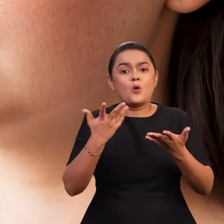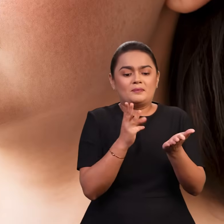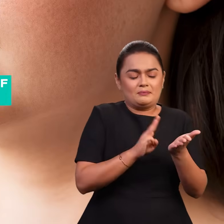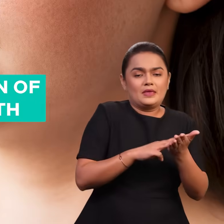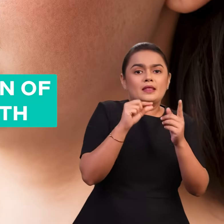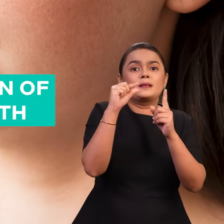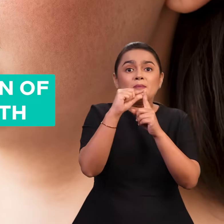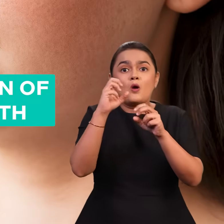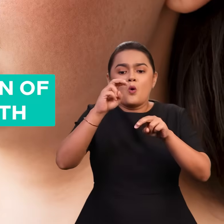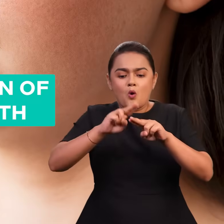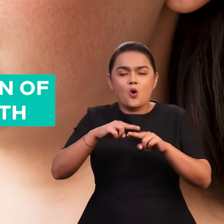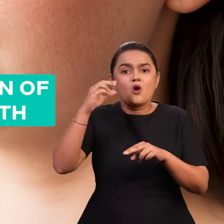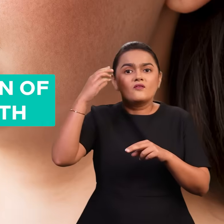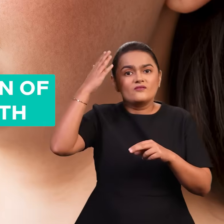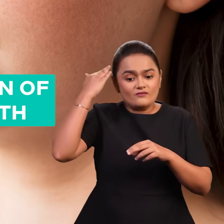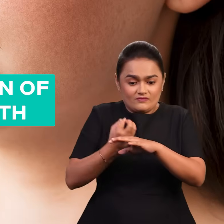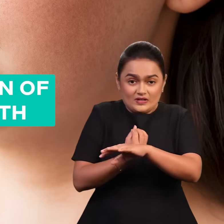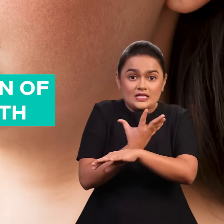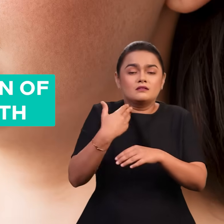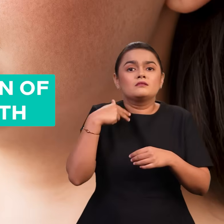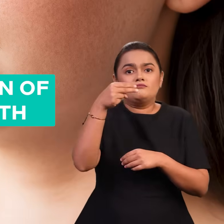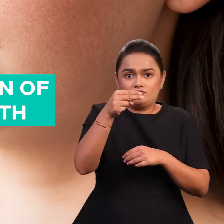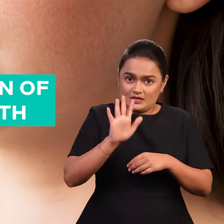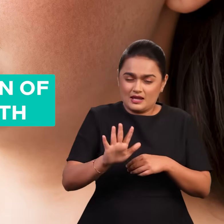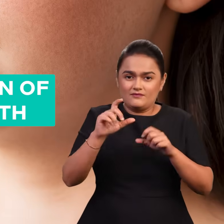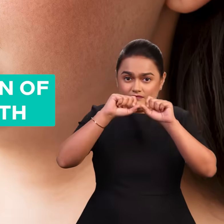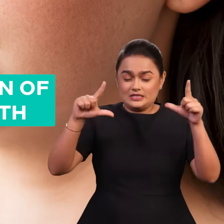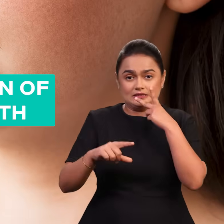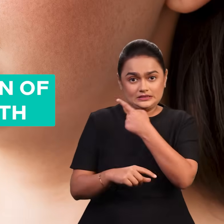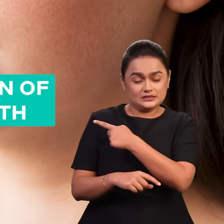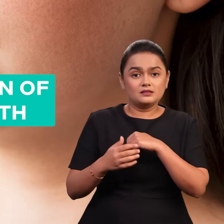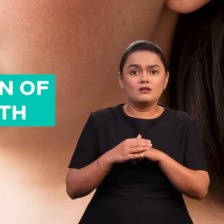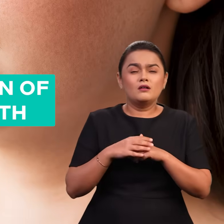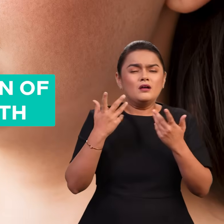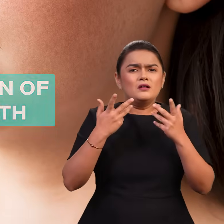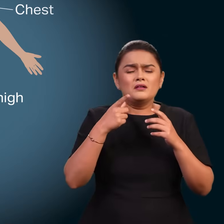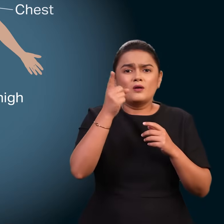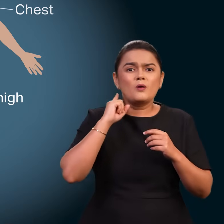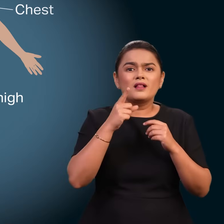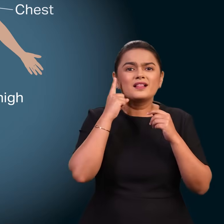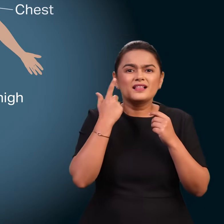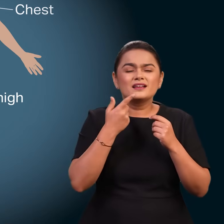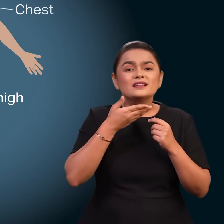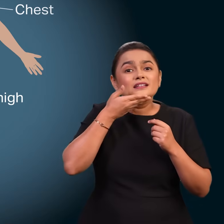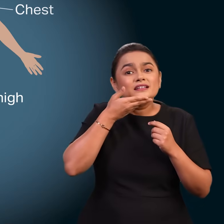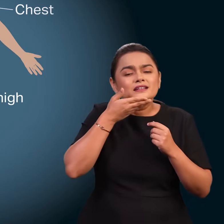Male pattern of hair growth. Meaning they would have hair on the chin,